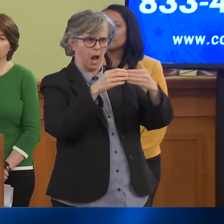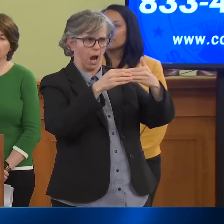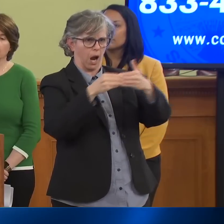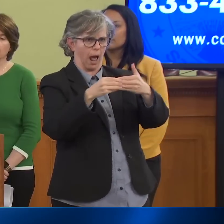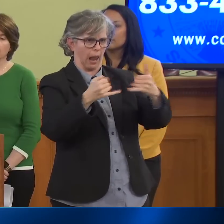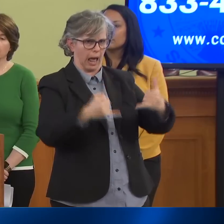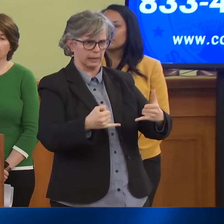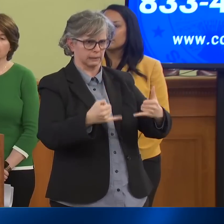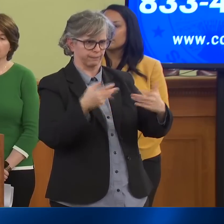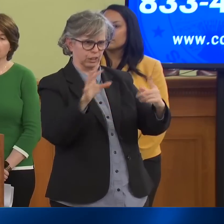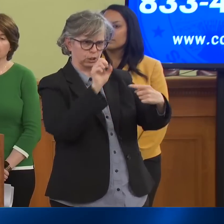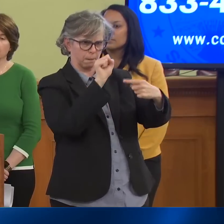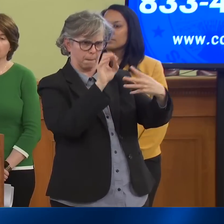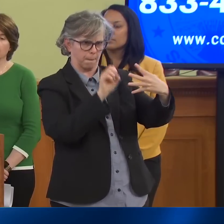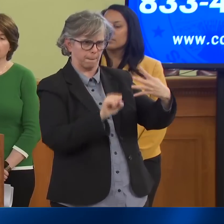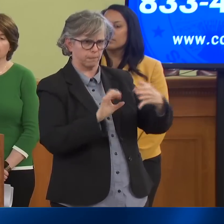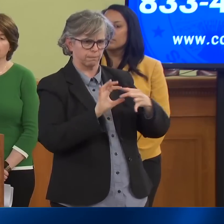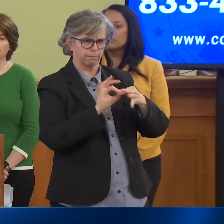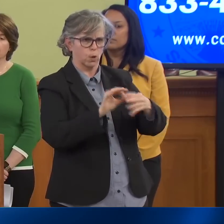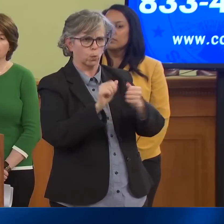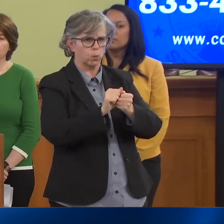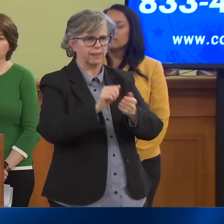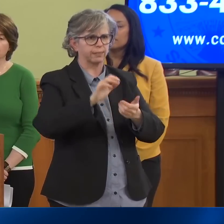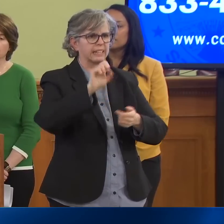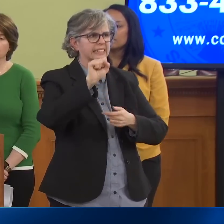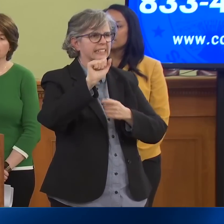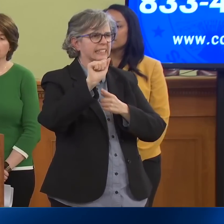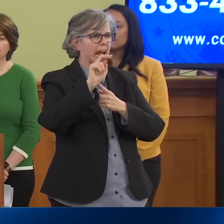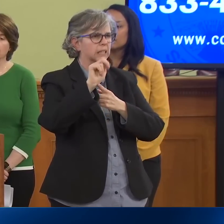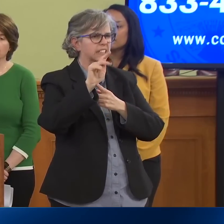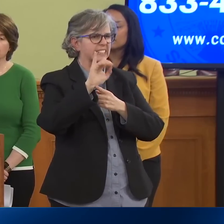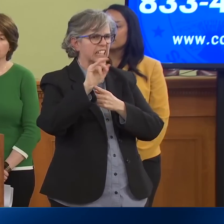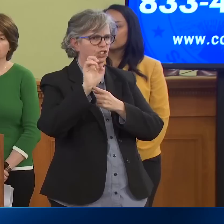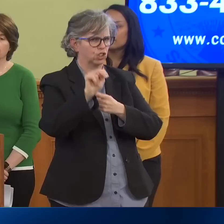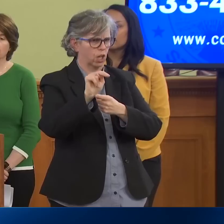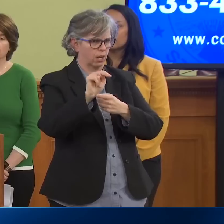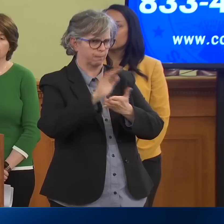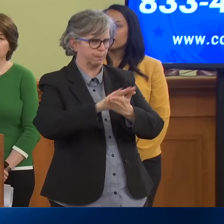REGULATIONS. THEY HAVE PUT OUT SPECIFIC GUIDELINES, ENHANCED